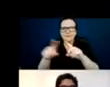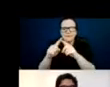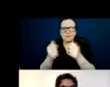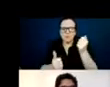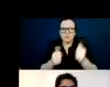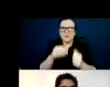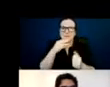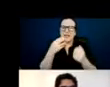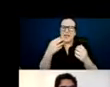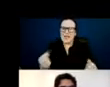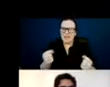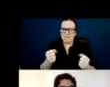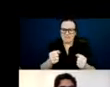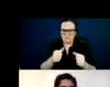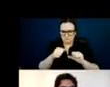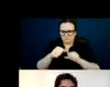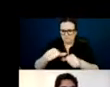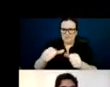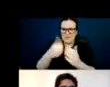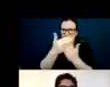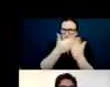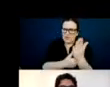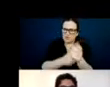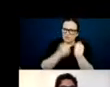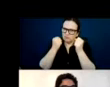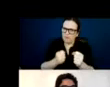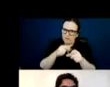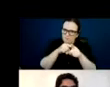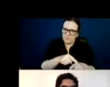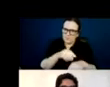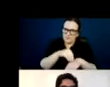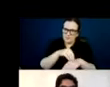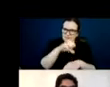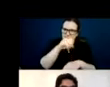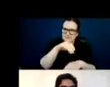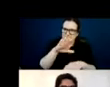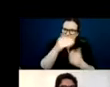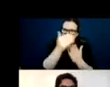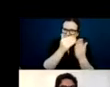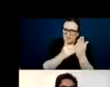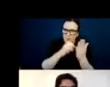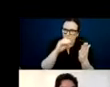a very strong reliance on legislation, and the Civil Code, which is the main piece of legislation